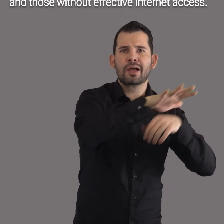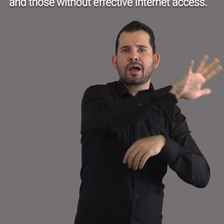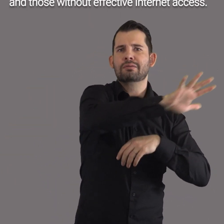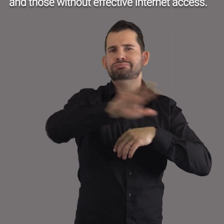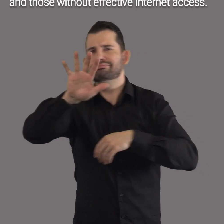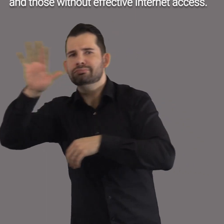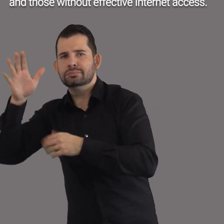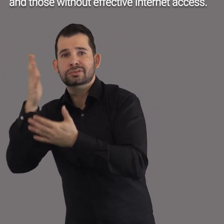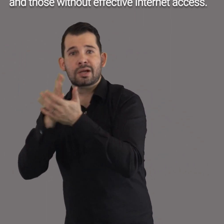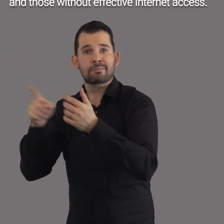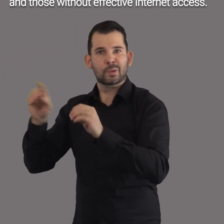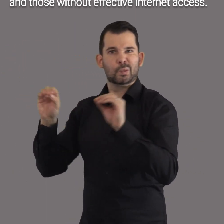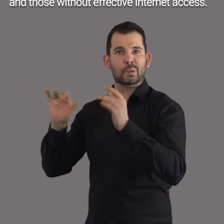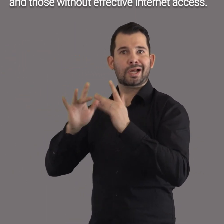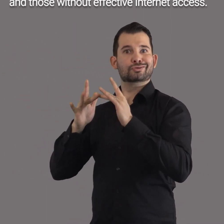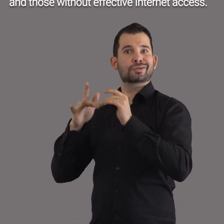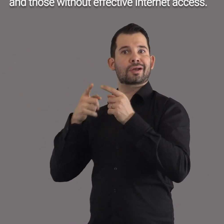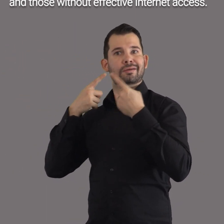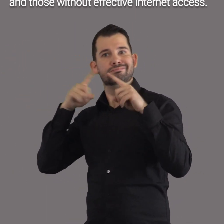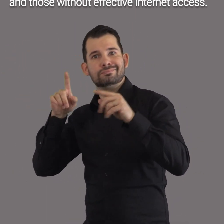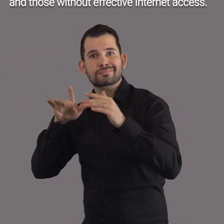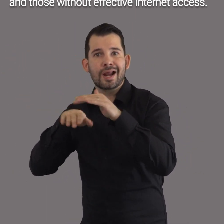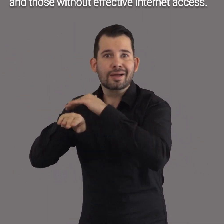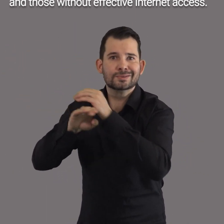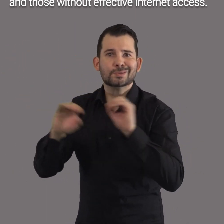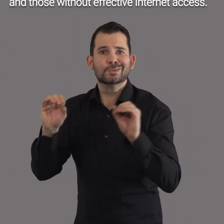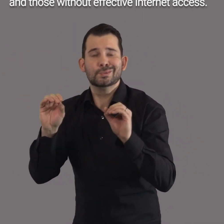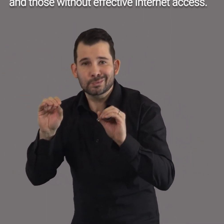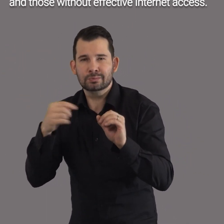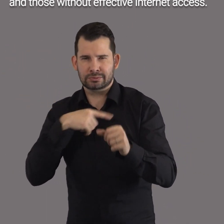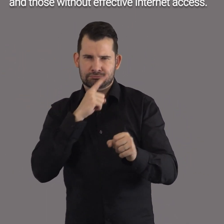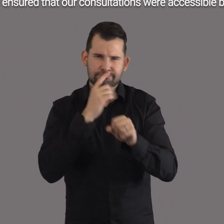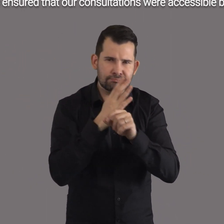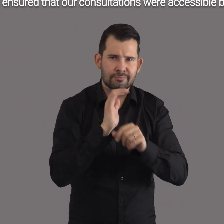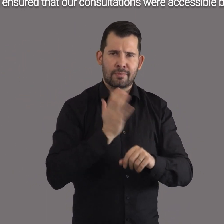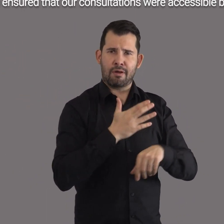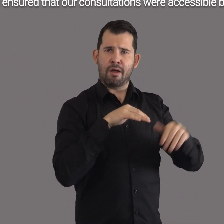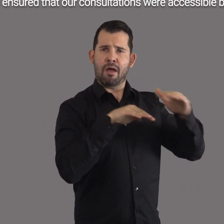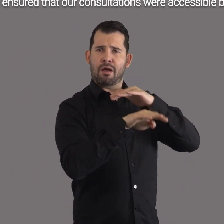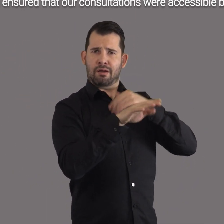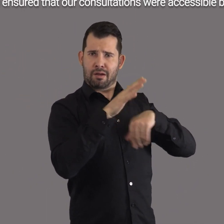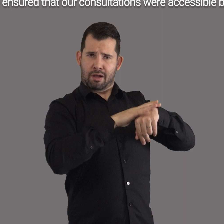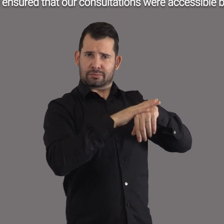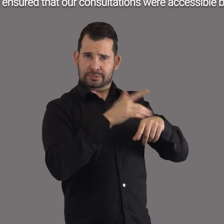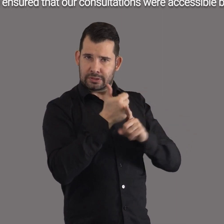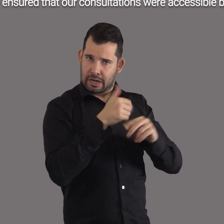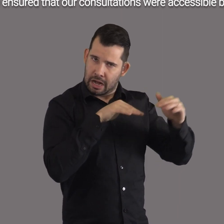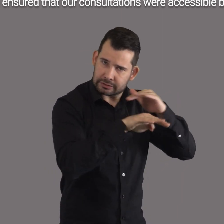those without effective Internet access. We ensured that our consultations were accessible by: